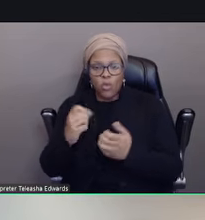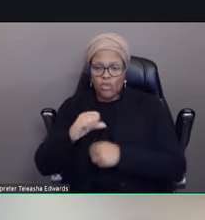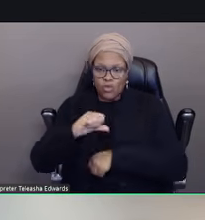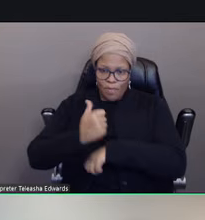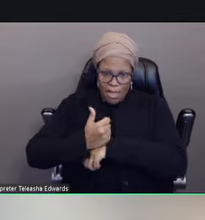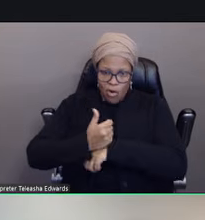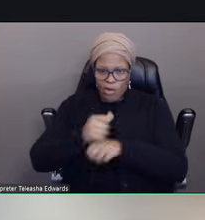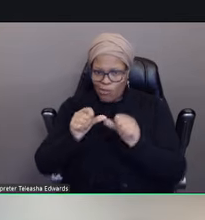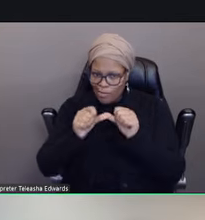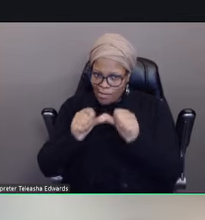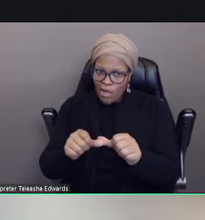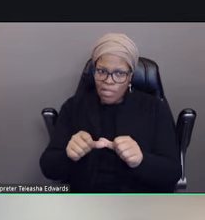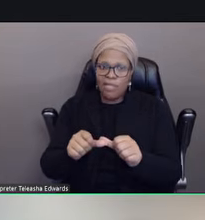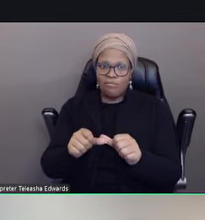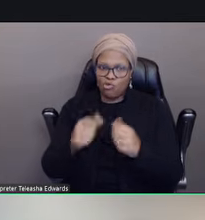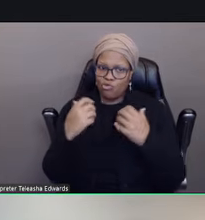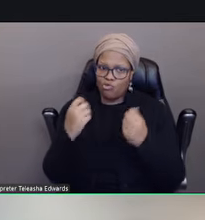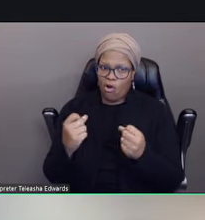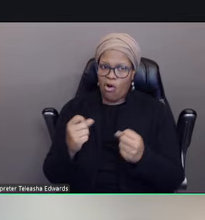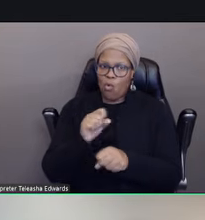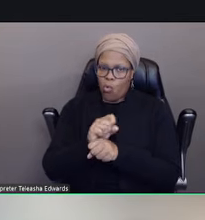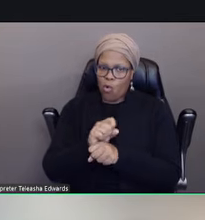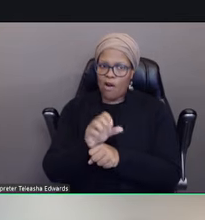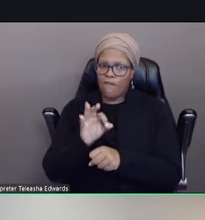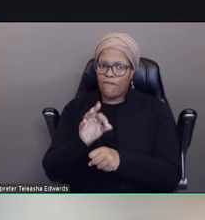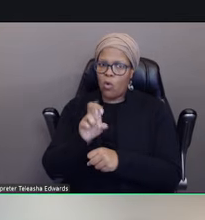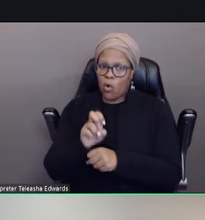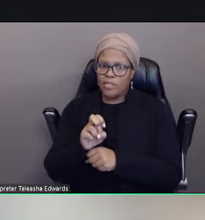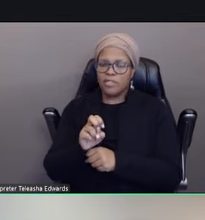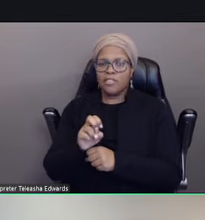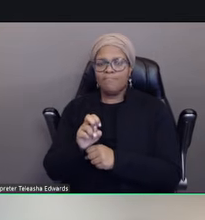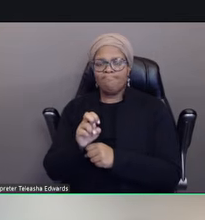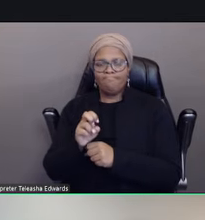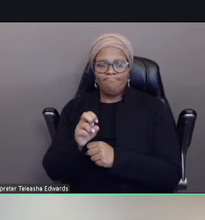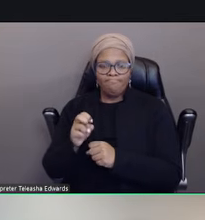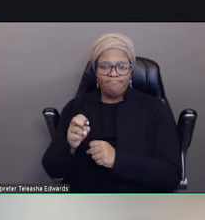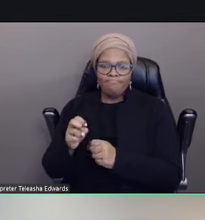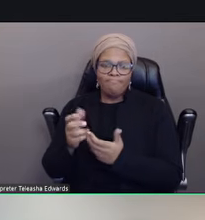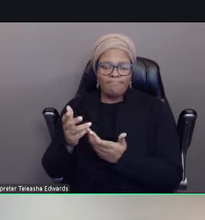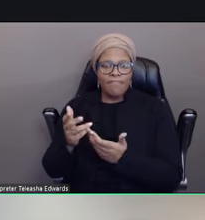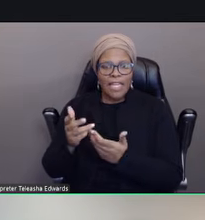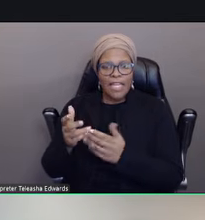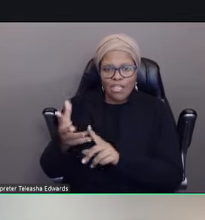attract and retain uh individuals to stay and work in North Carolina. That describes